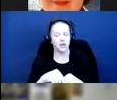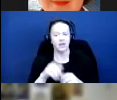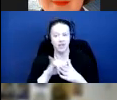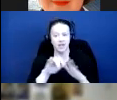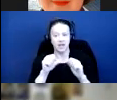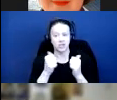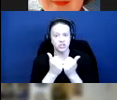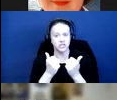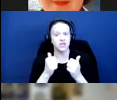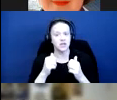they may or may not do it.